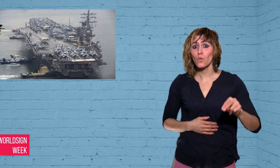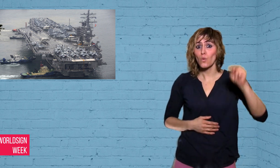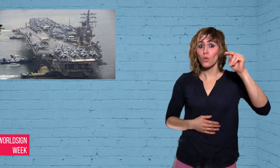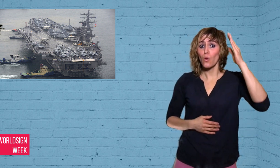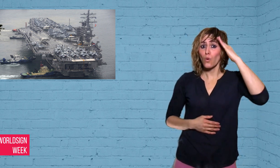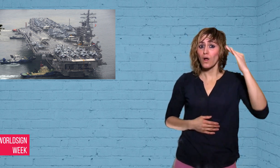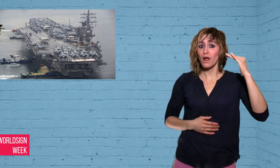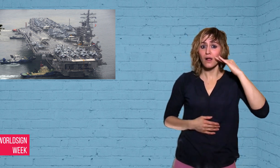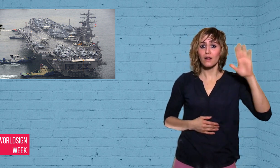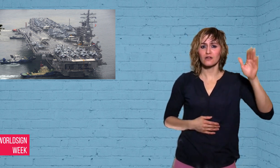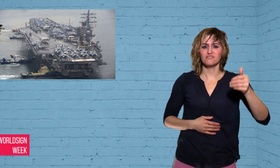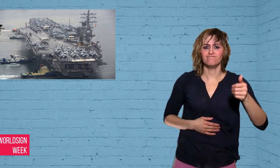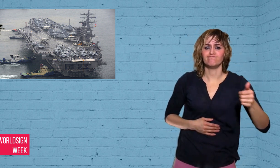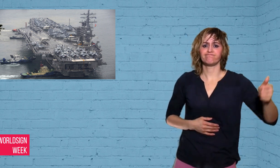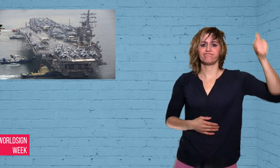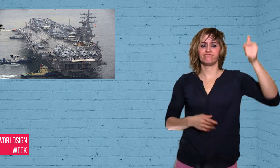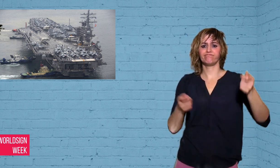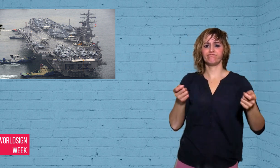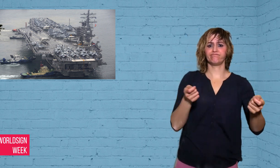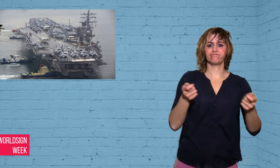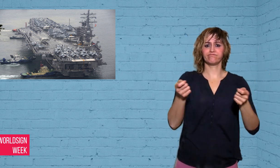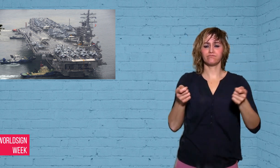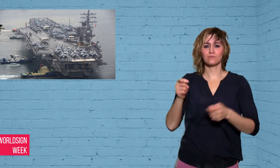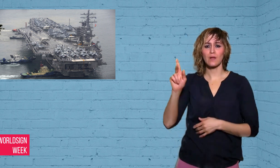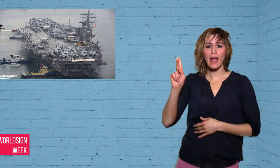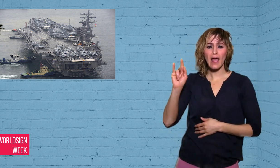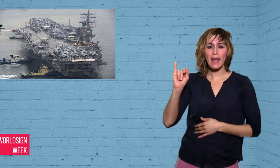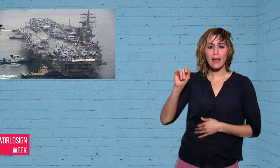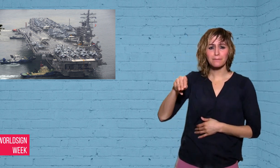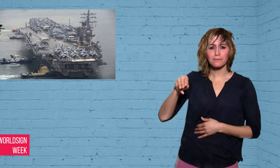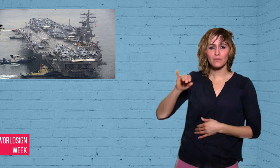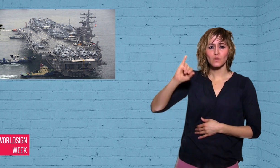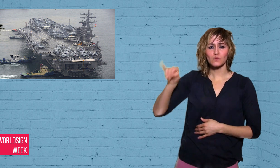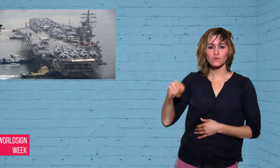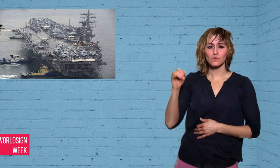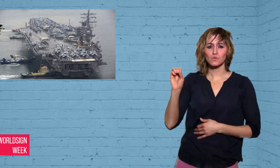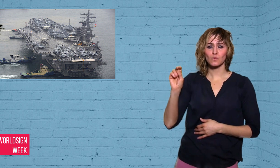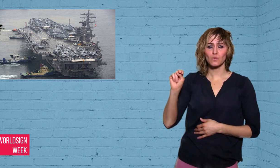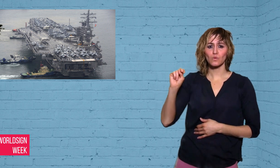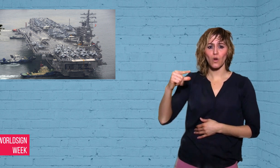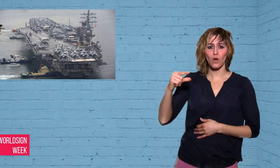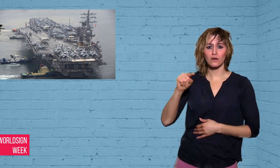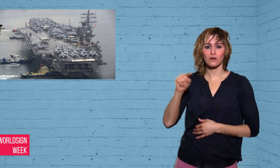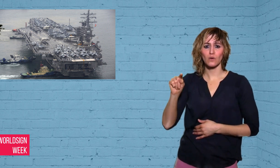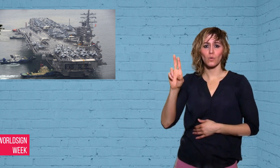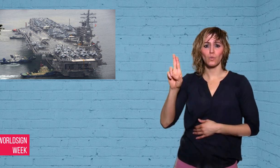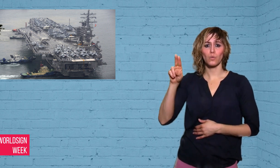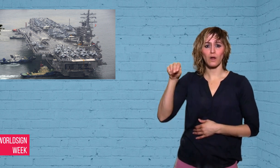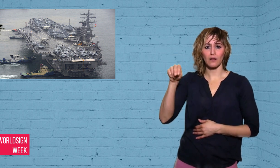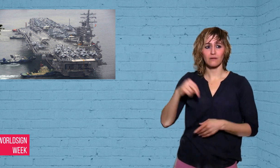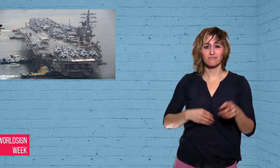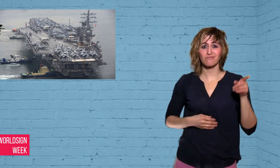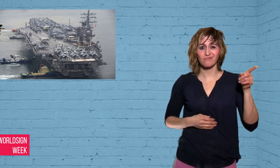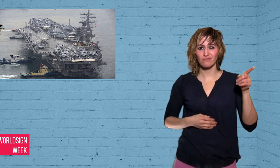Kim Jong-un’s earlier declaration that it